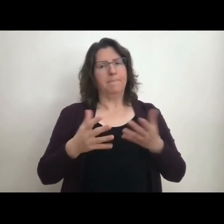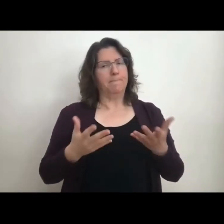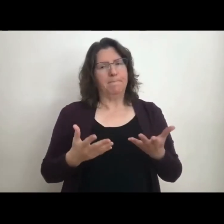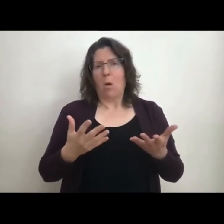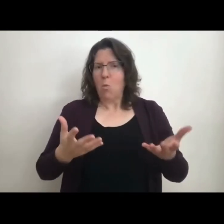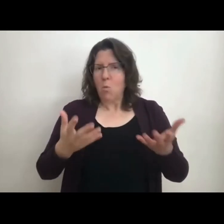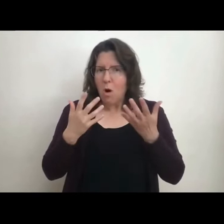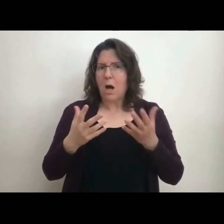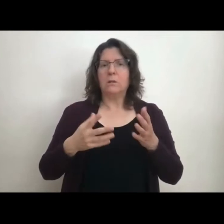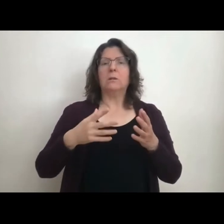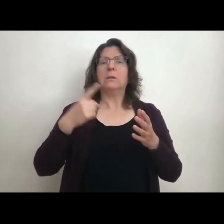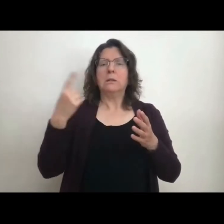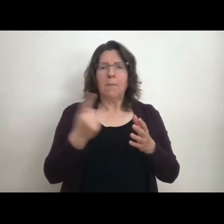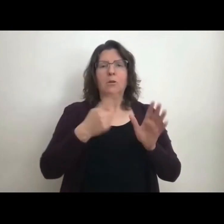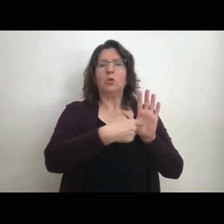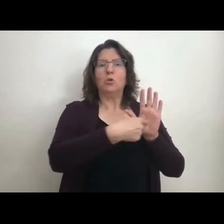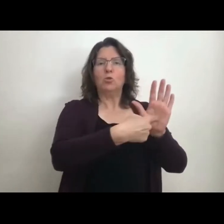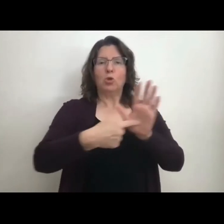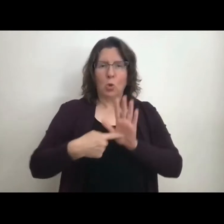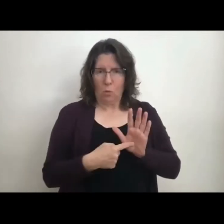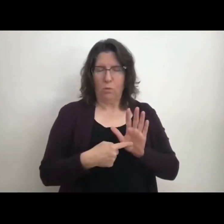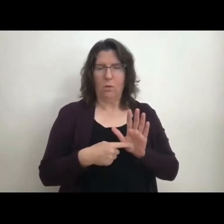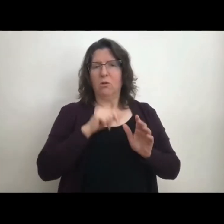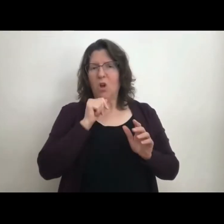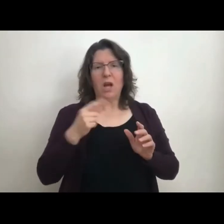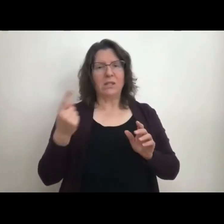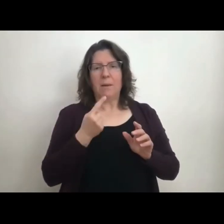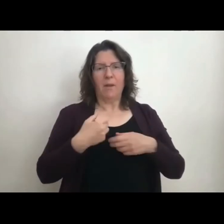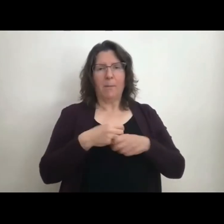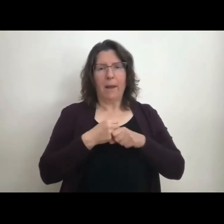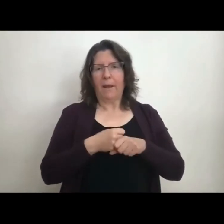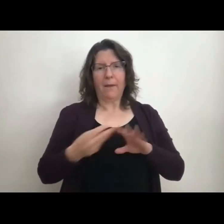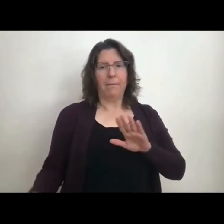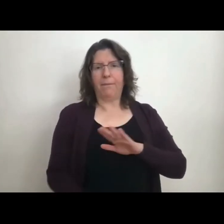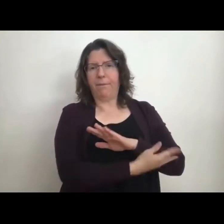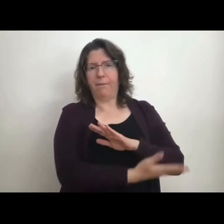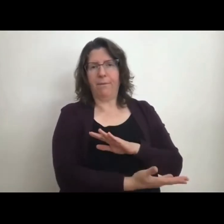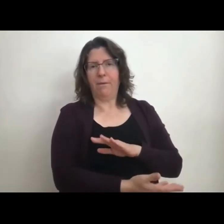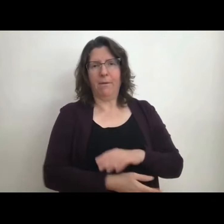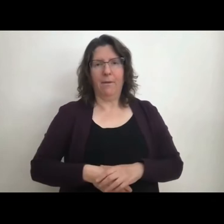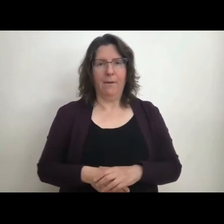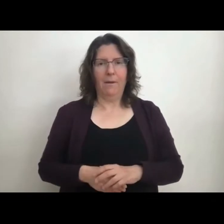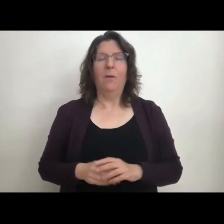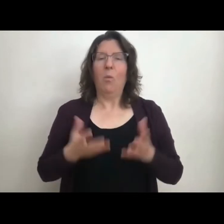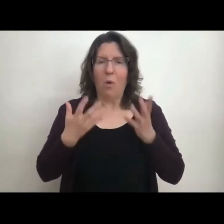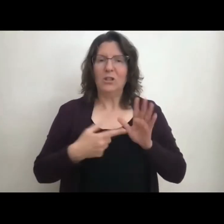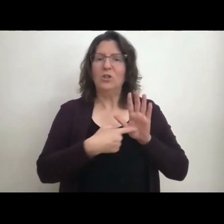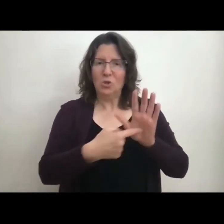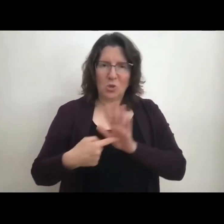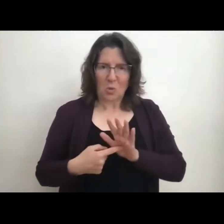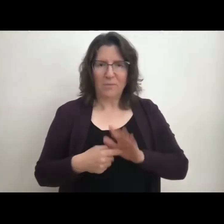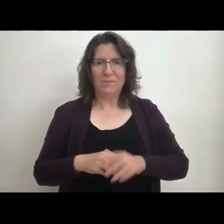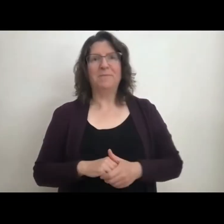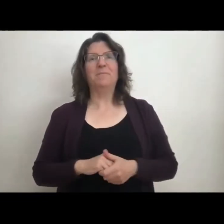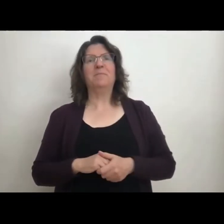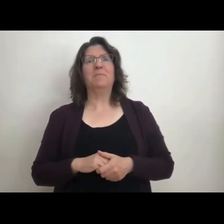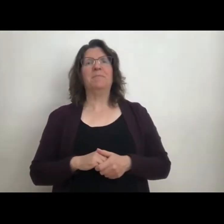that I wanted us to create art to show the world. Not art that would be tossed into the garbage.